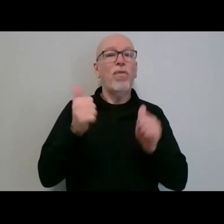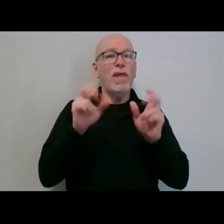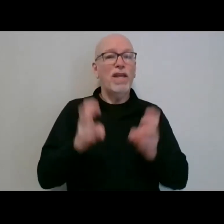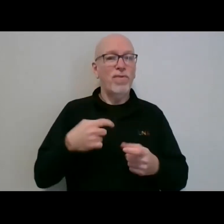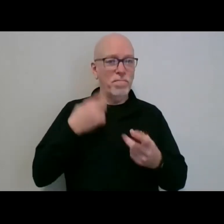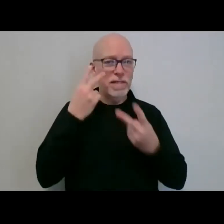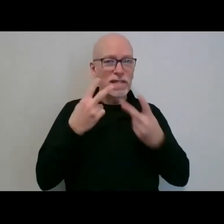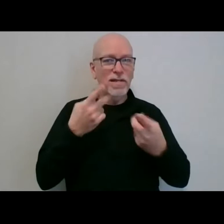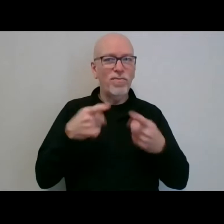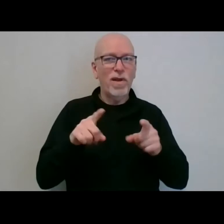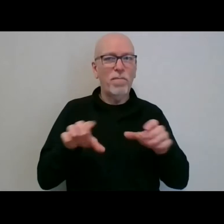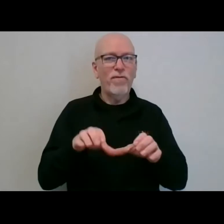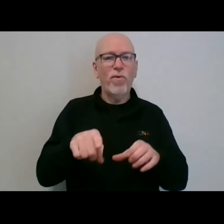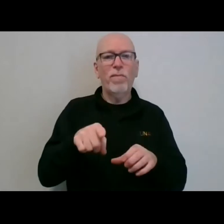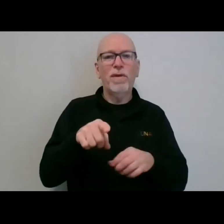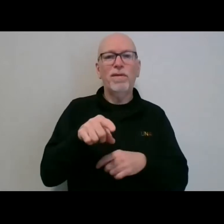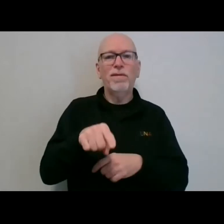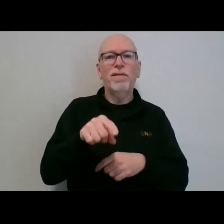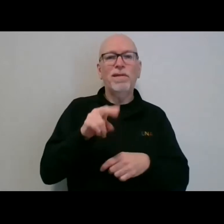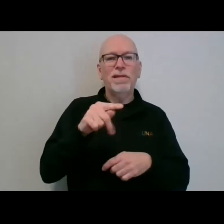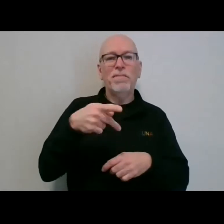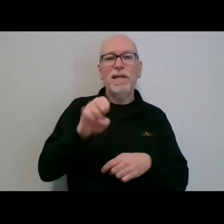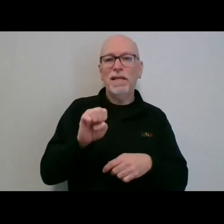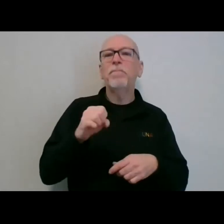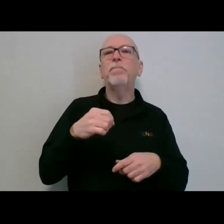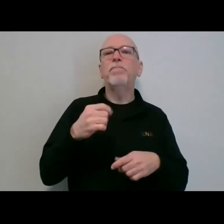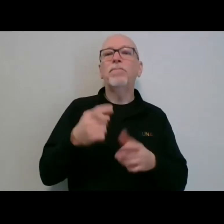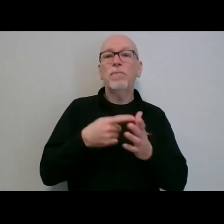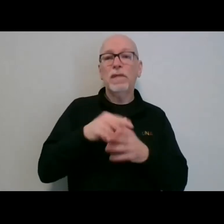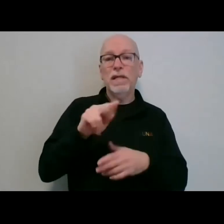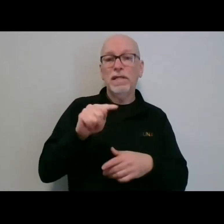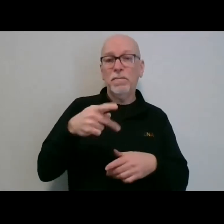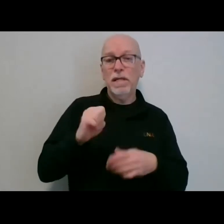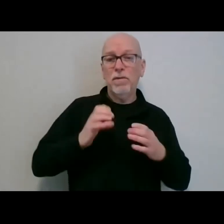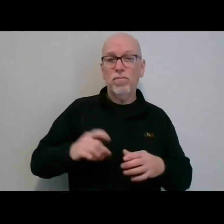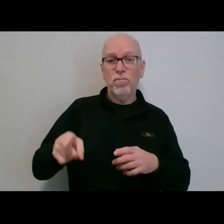while performing MTPE. And sometimes MTPE consumer email correspondence,